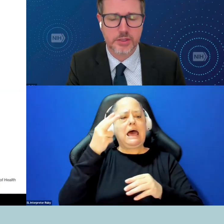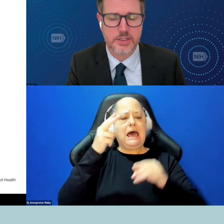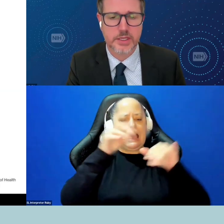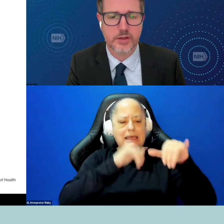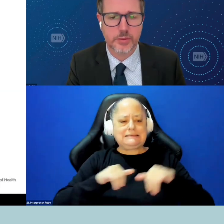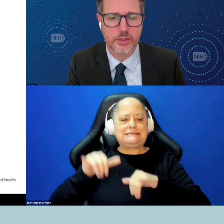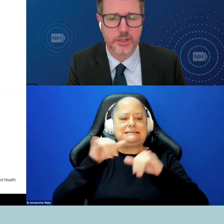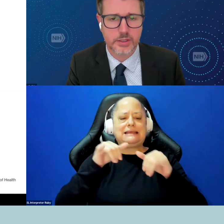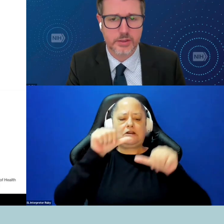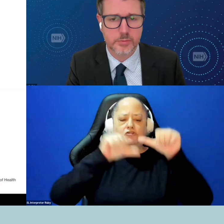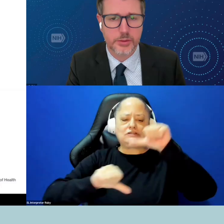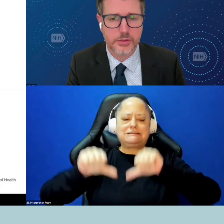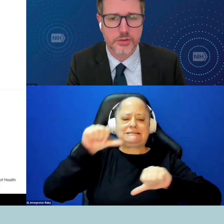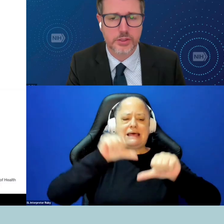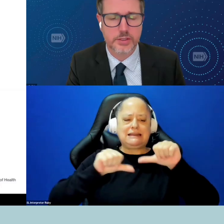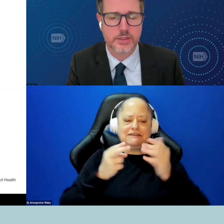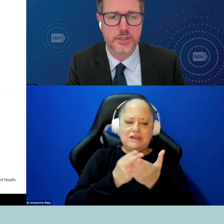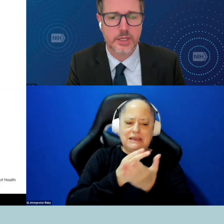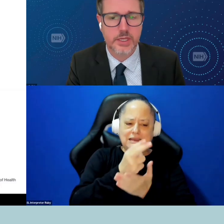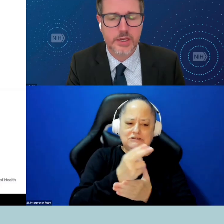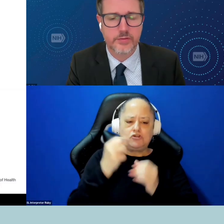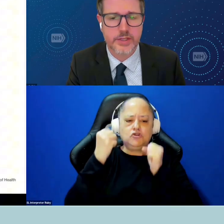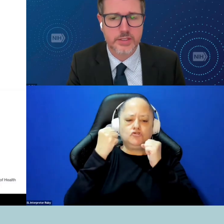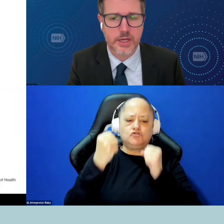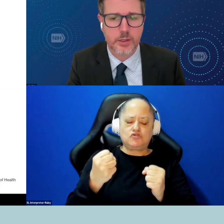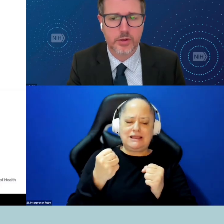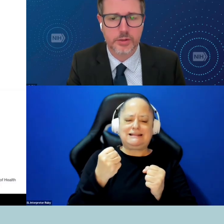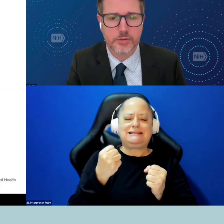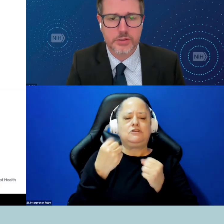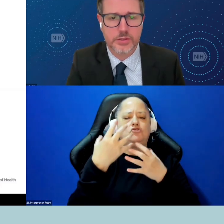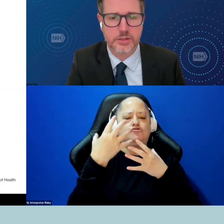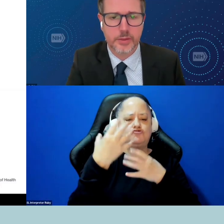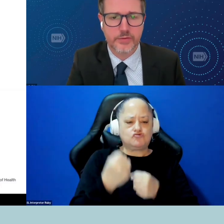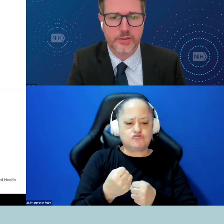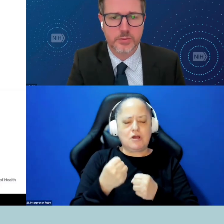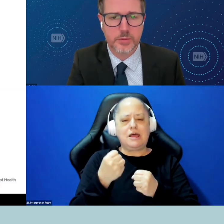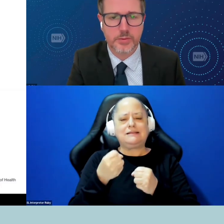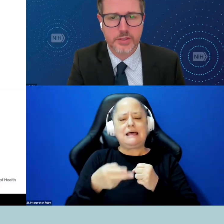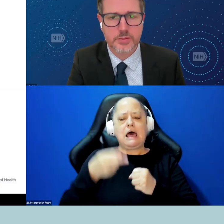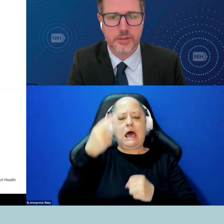strengthens accountability, builds trust, and advances high quality research that benefits with people with